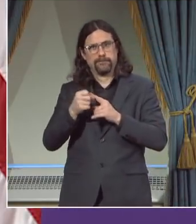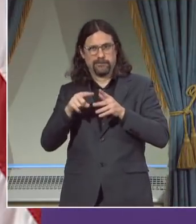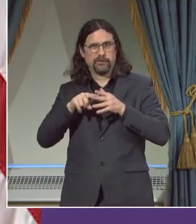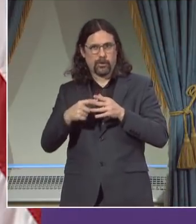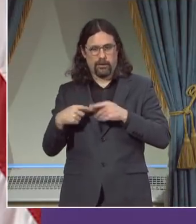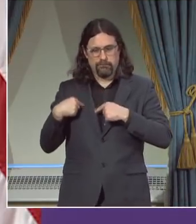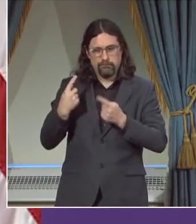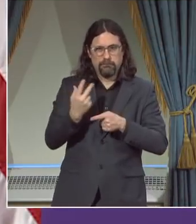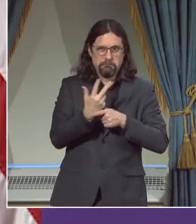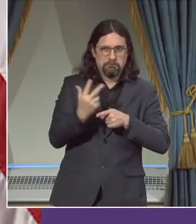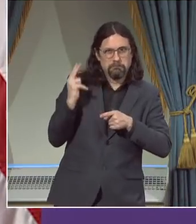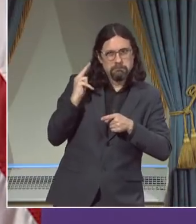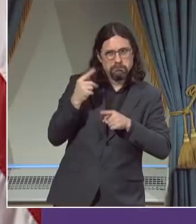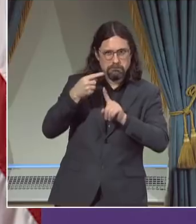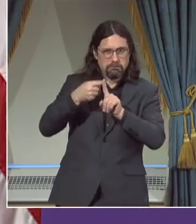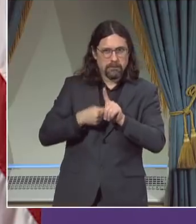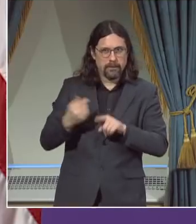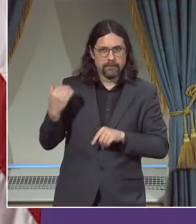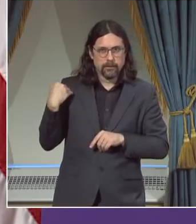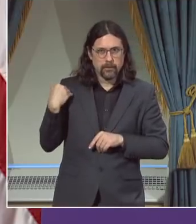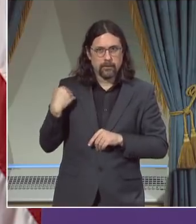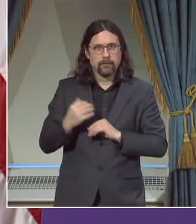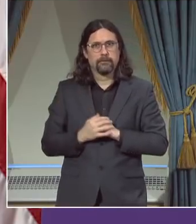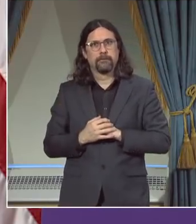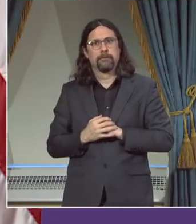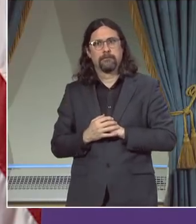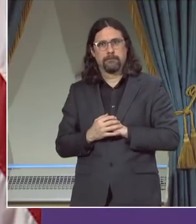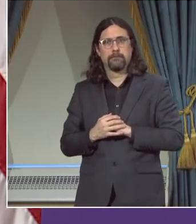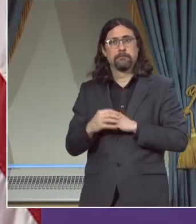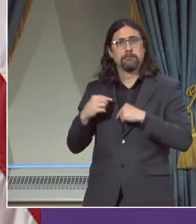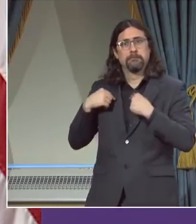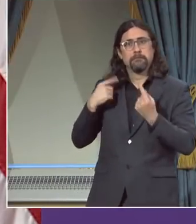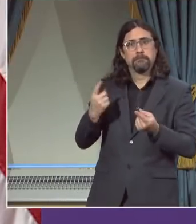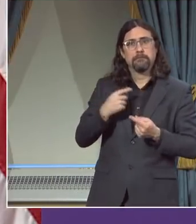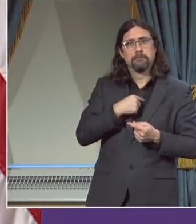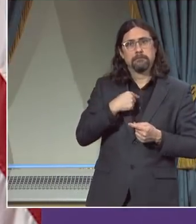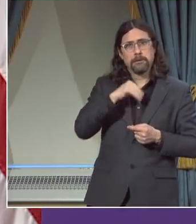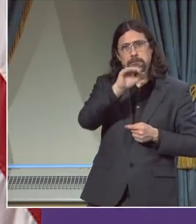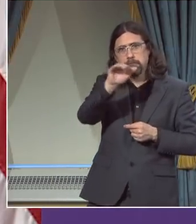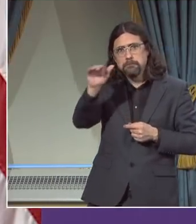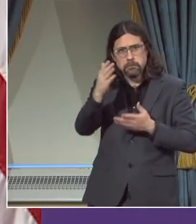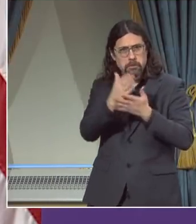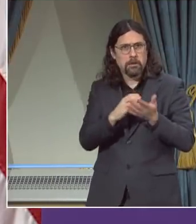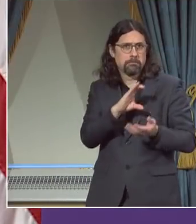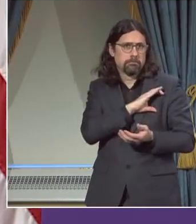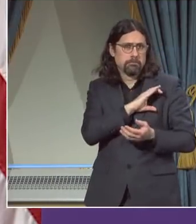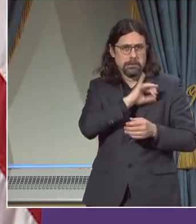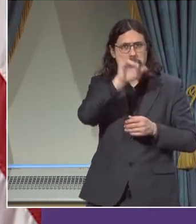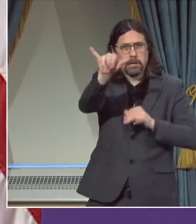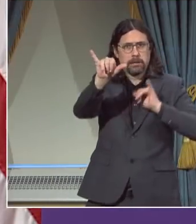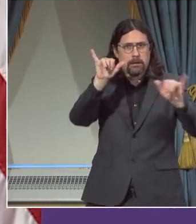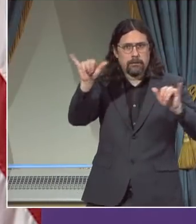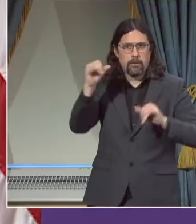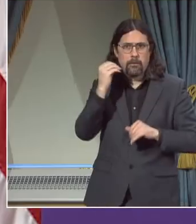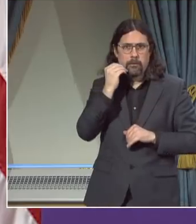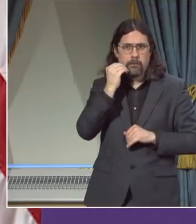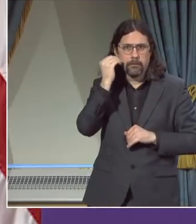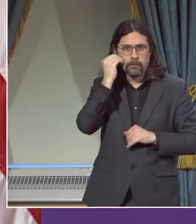WEEKS TO A MONTH AGO, WE'VE BEEN STAGGERING OUR WORK FORCE, WORKING FROM HOME.